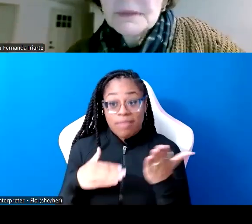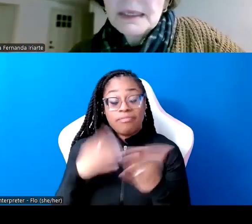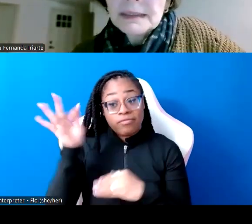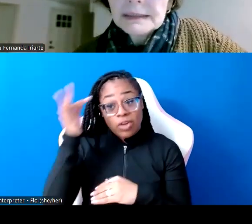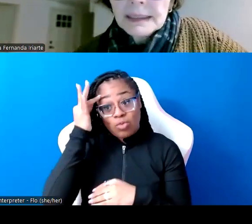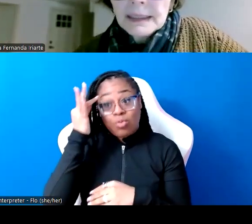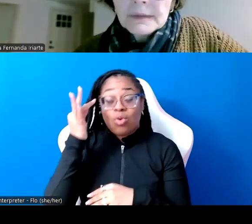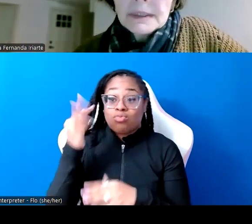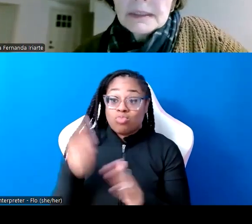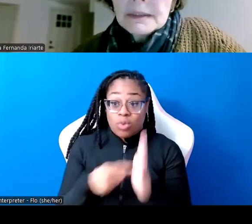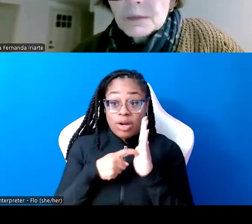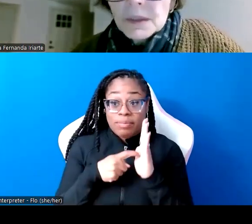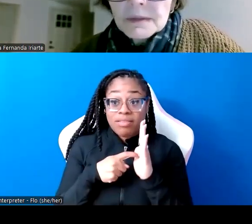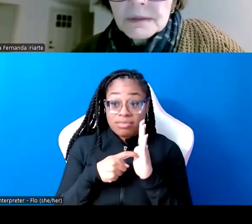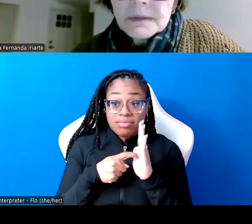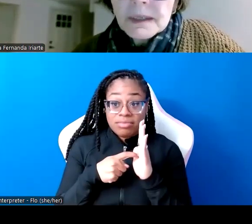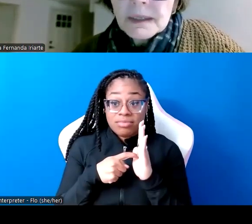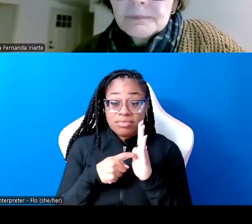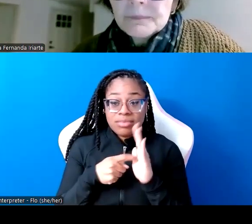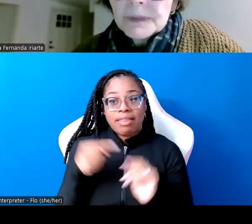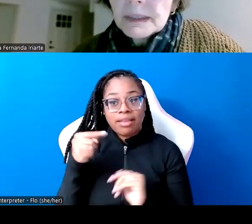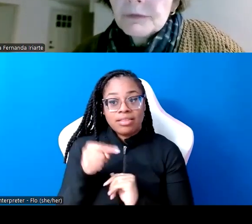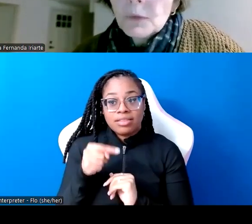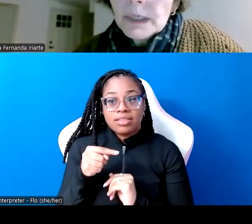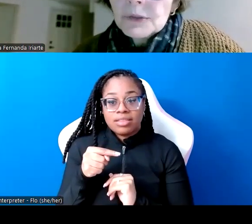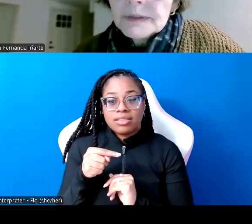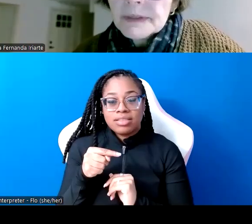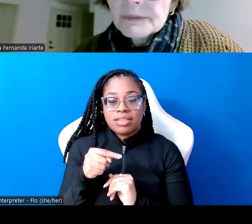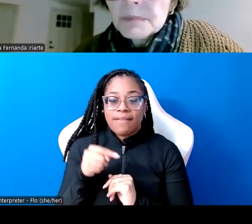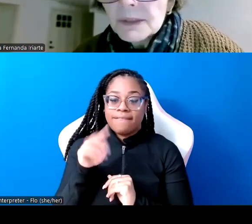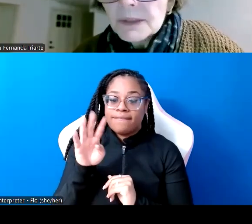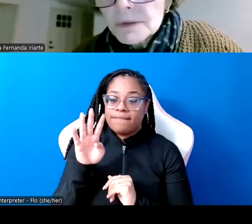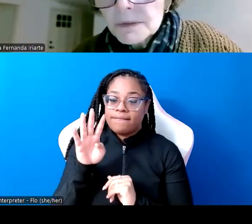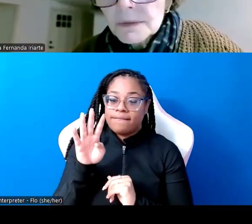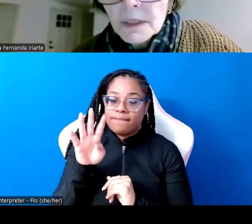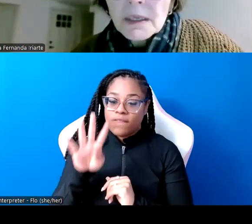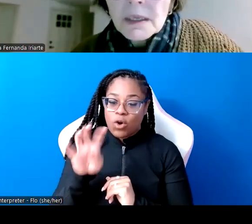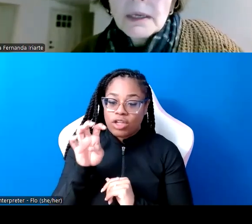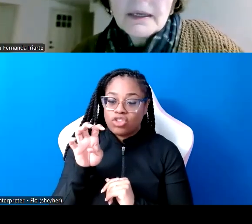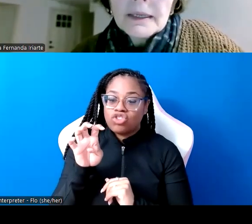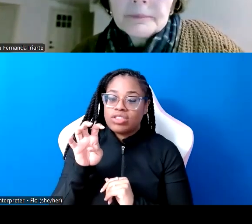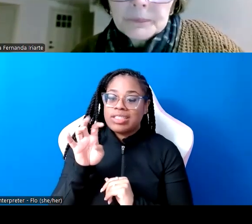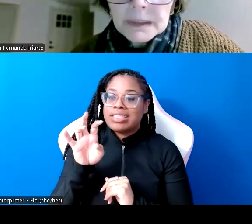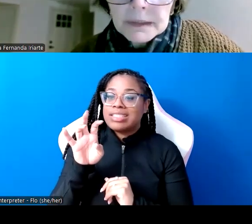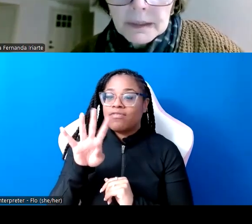And the this was, it's a 407 pages. And it talks